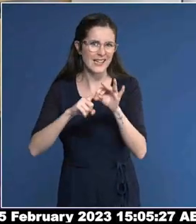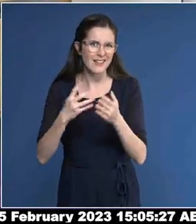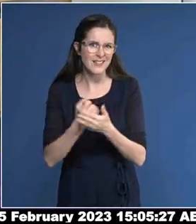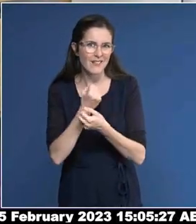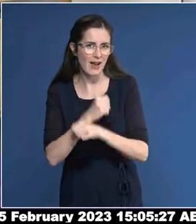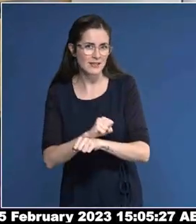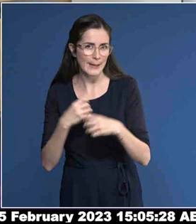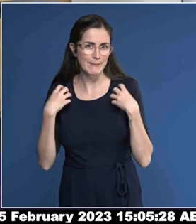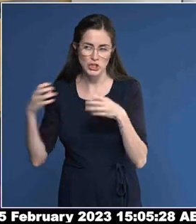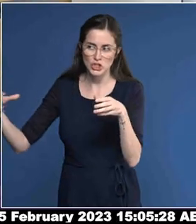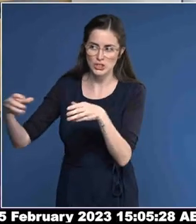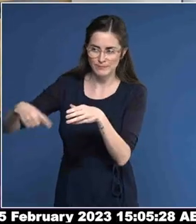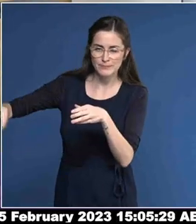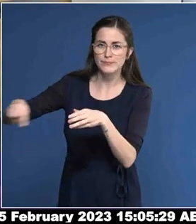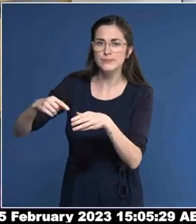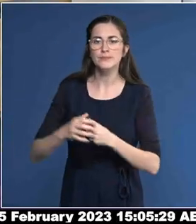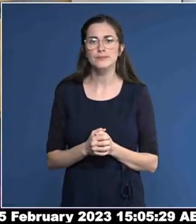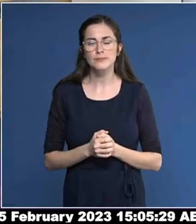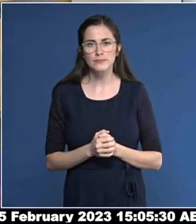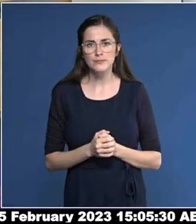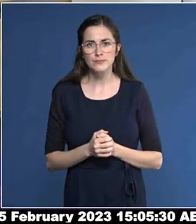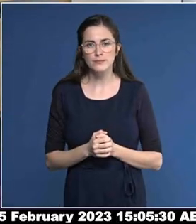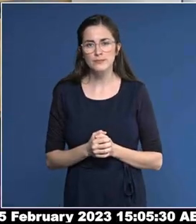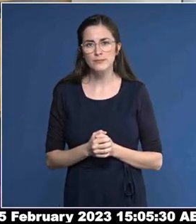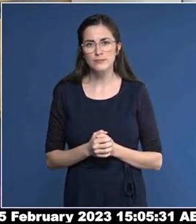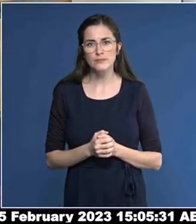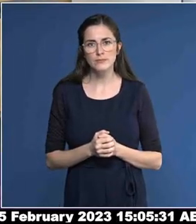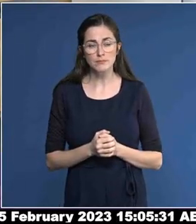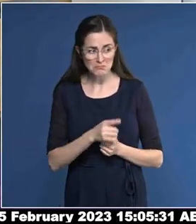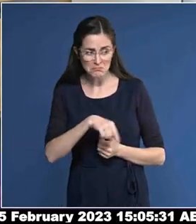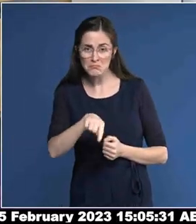Have - from the service providers' perspective, have you had an opportunity to